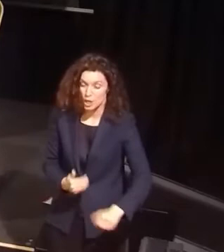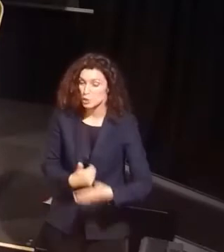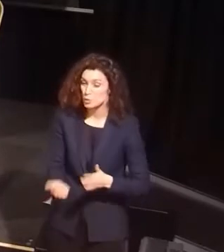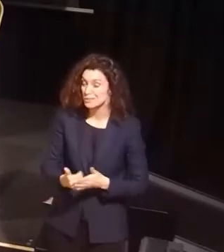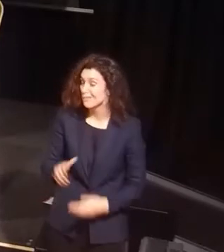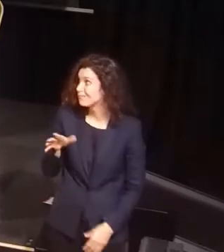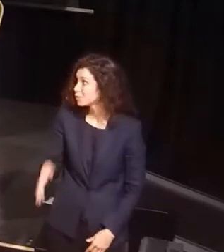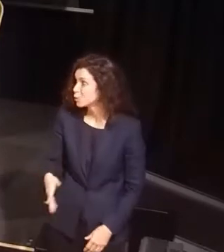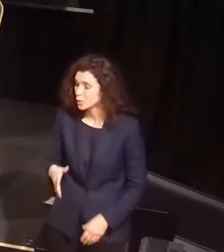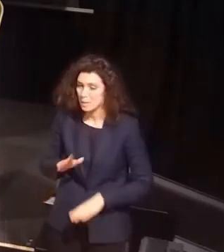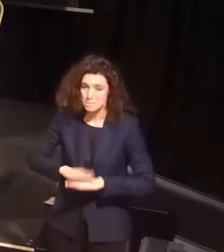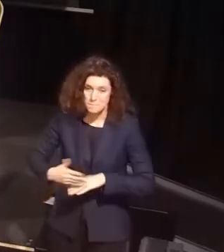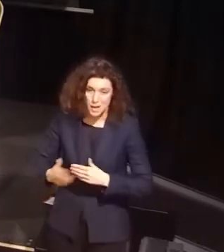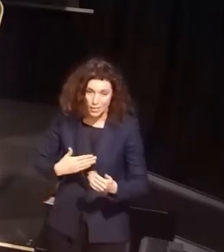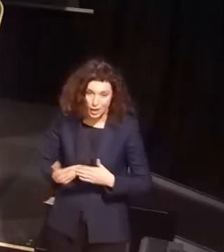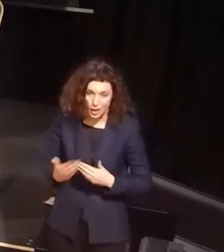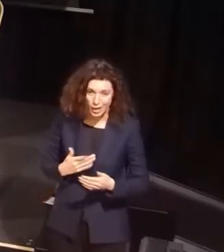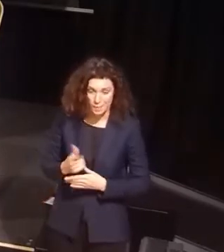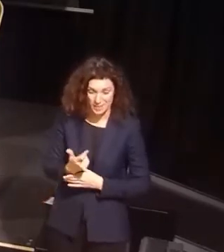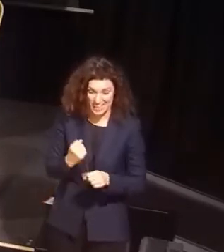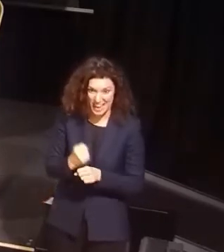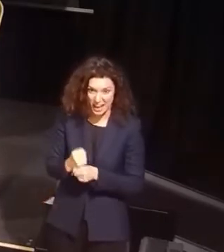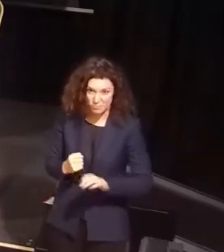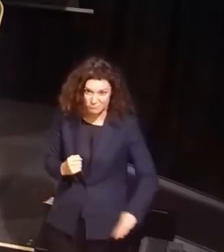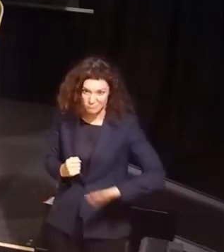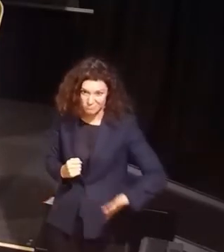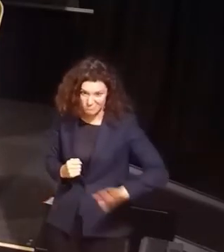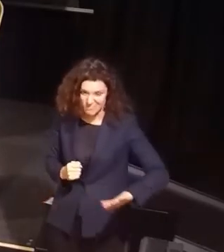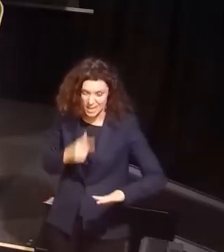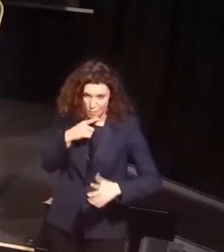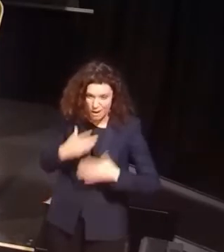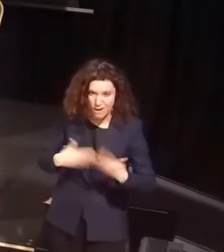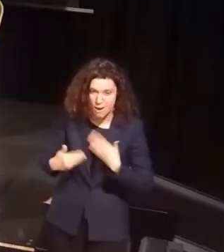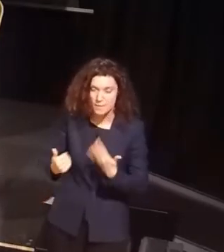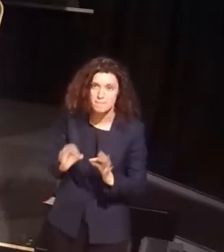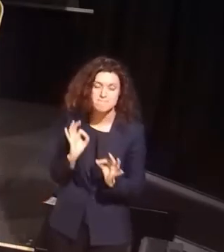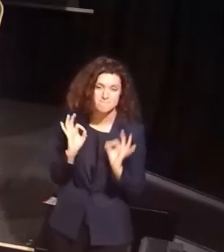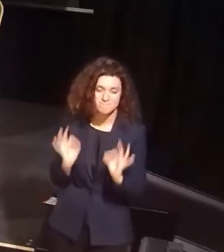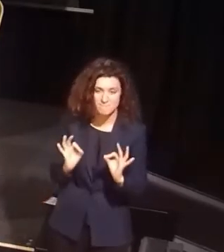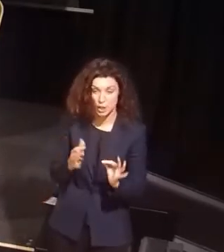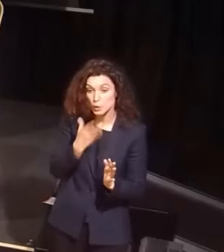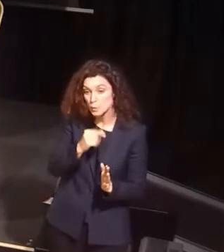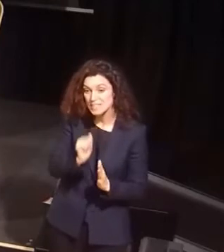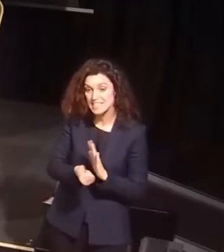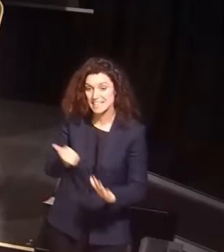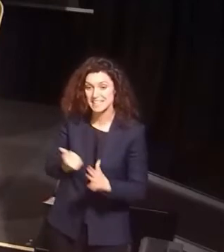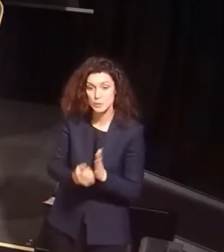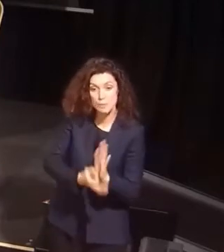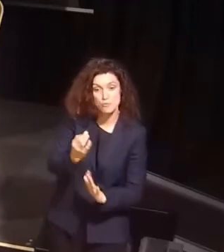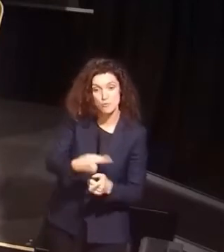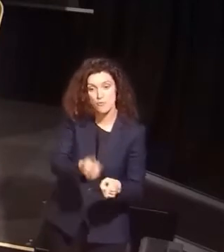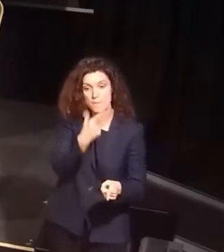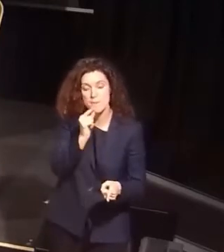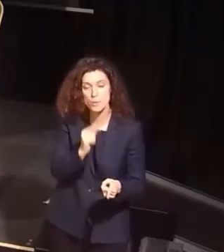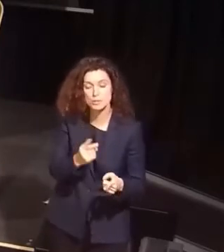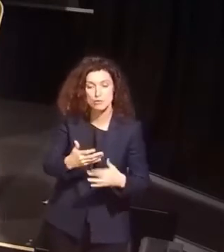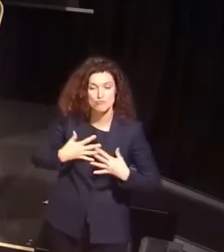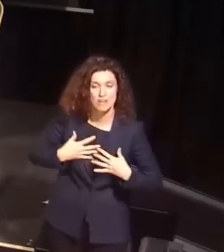And so we used this kind of technique to improve people's recovery, help people better themselves through gaming.